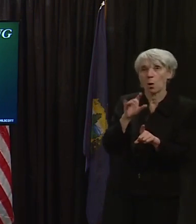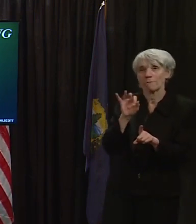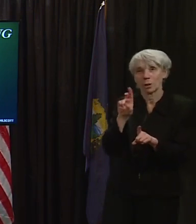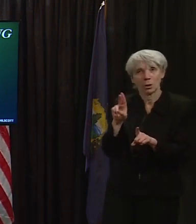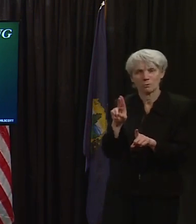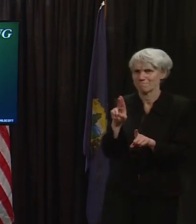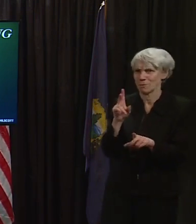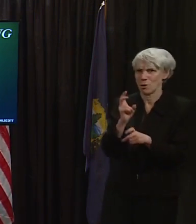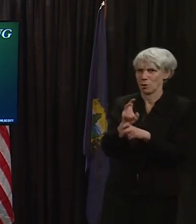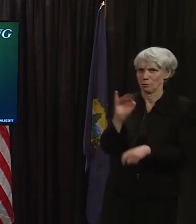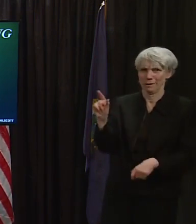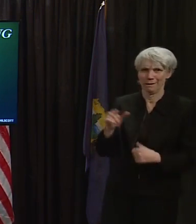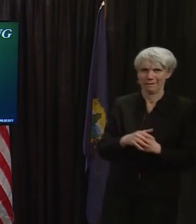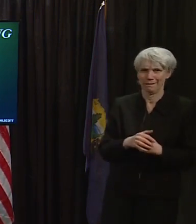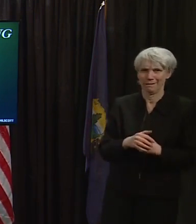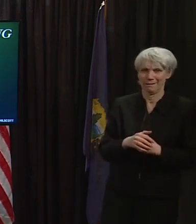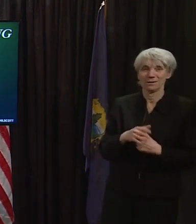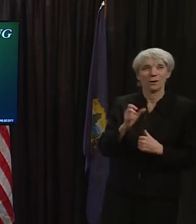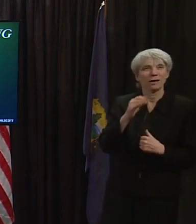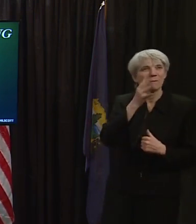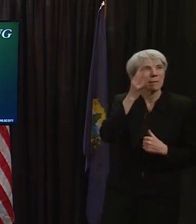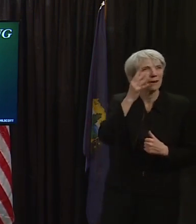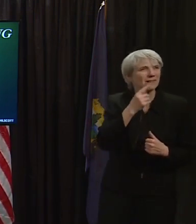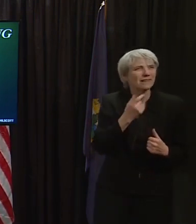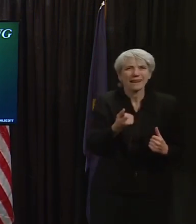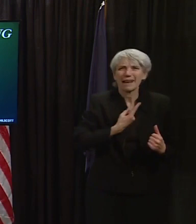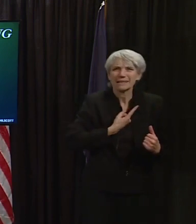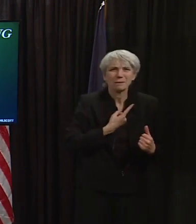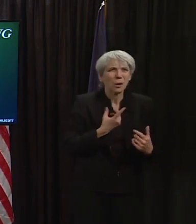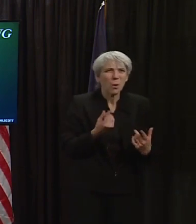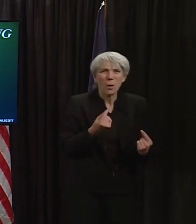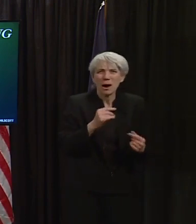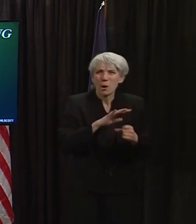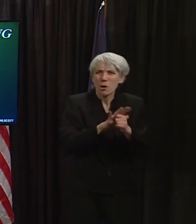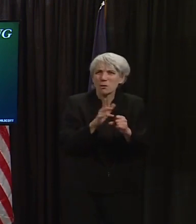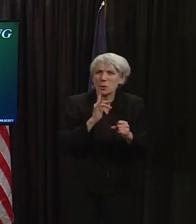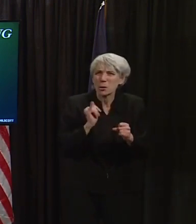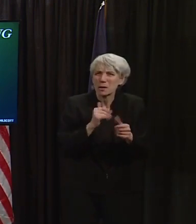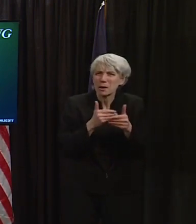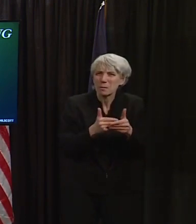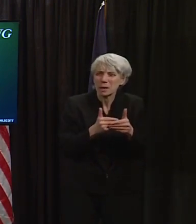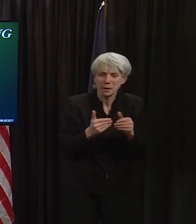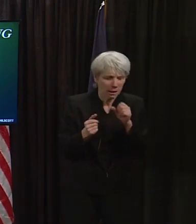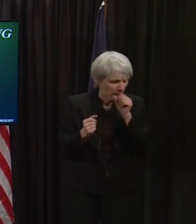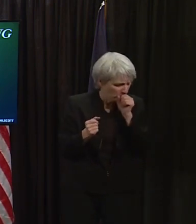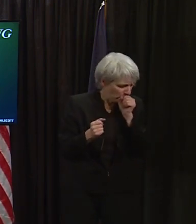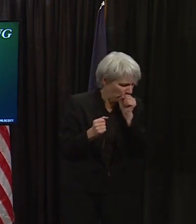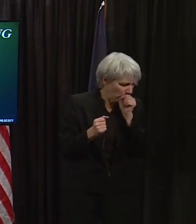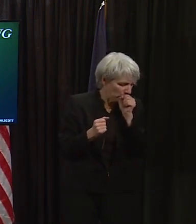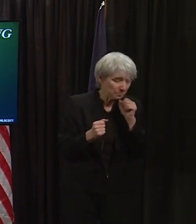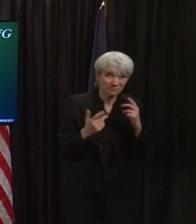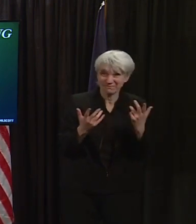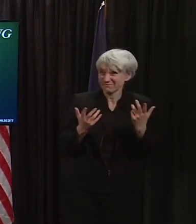looking for if their child is infected with Covid, it's very similar as other respiratory viruses.